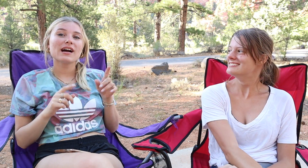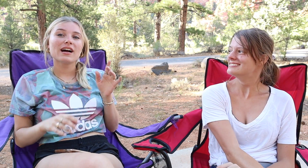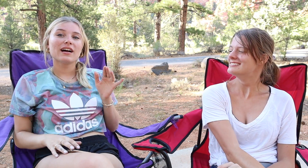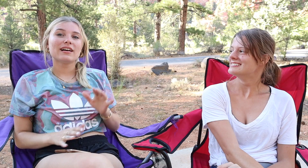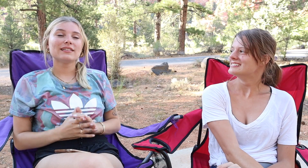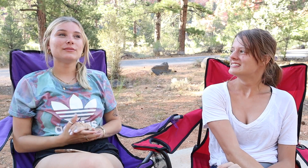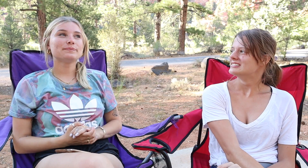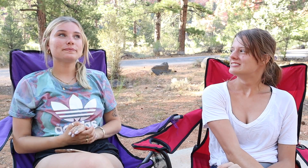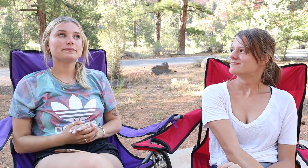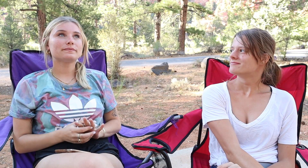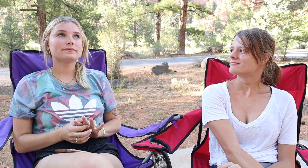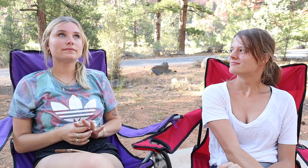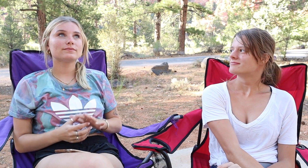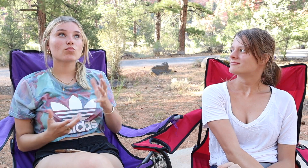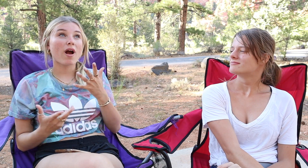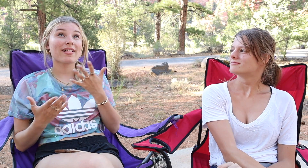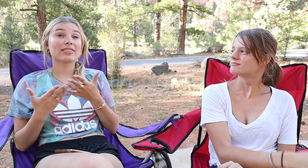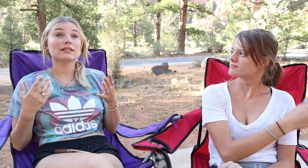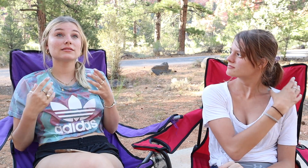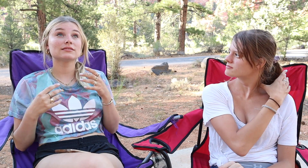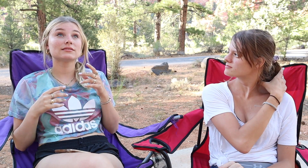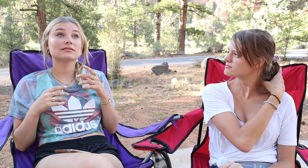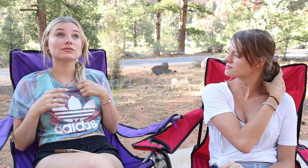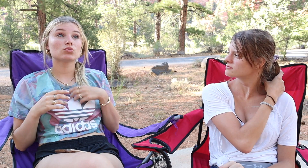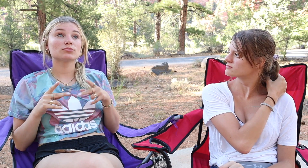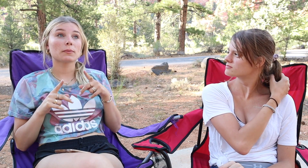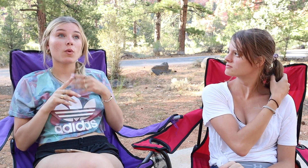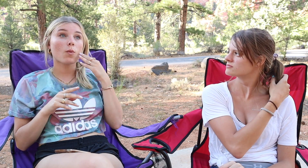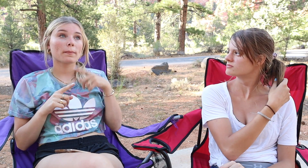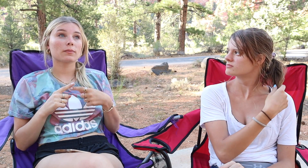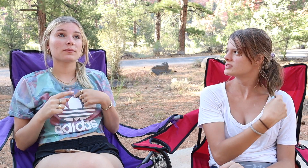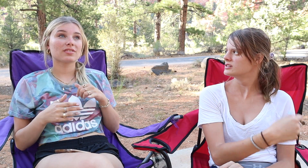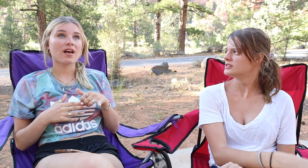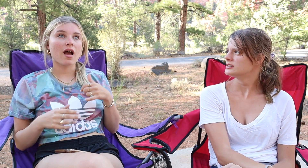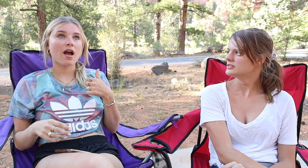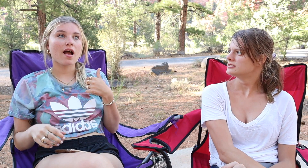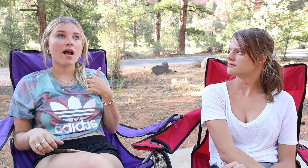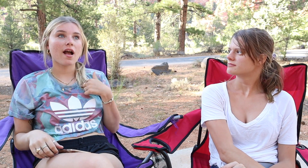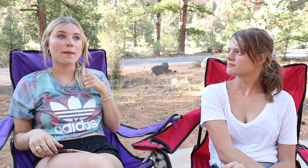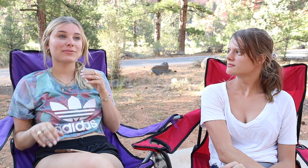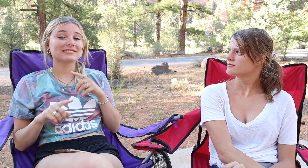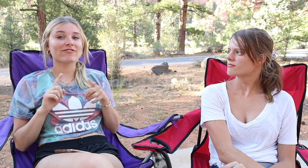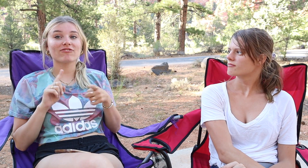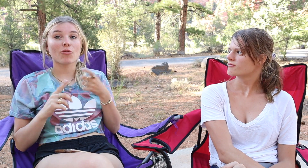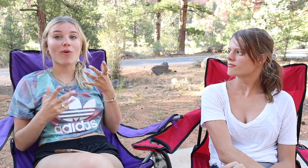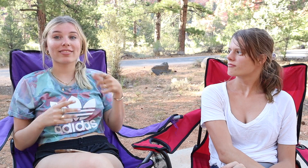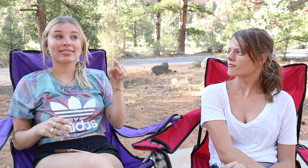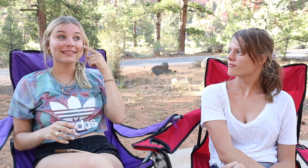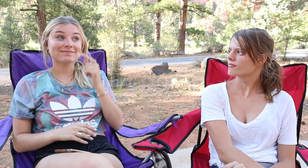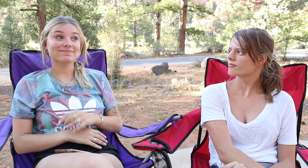but.. um what thing do I wish they knew about me? that I am different from what they think of me